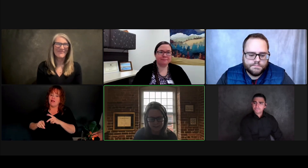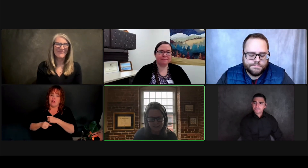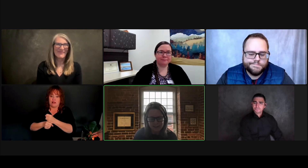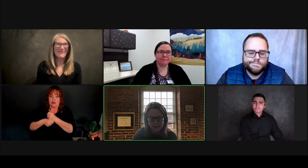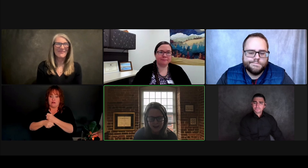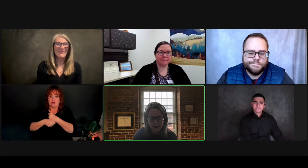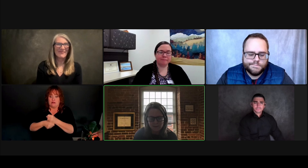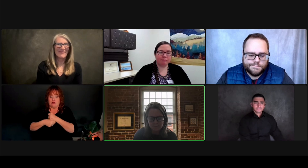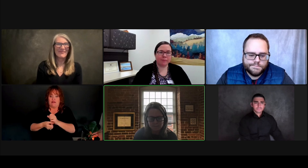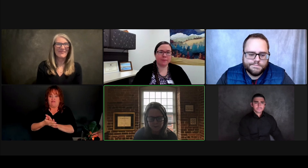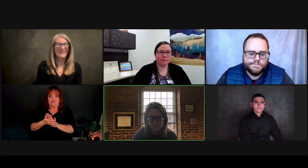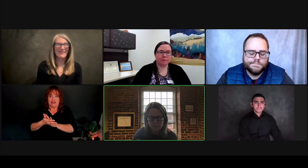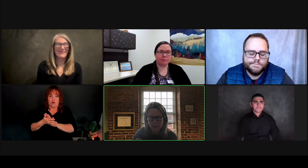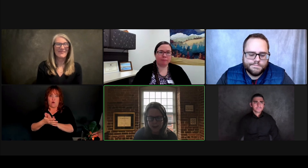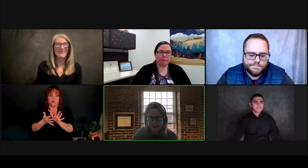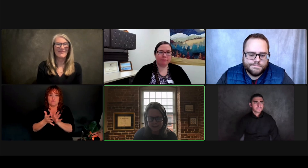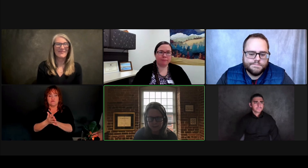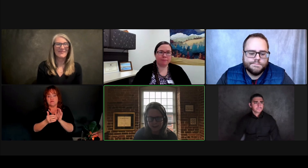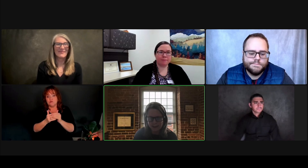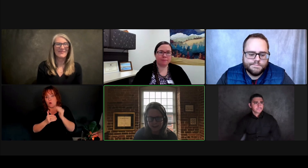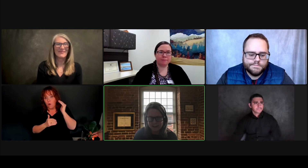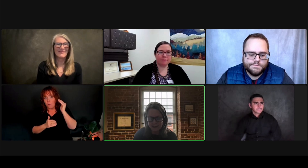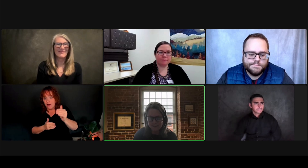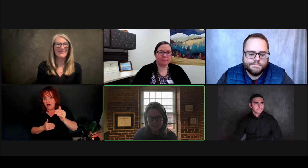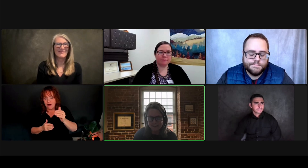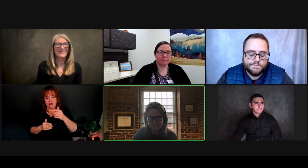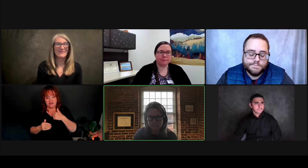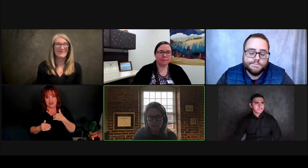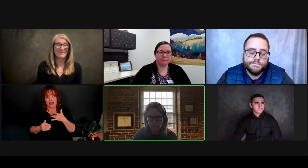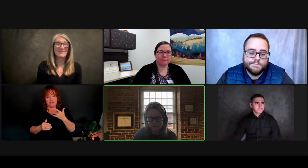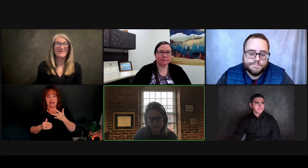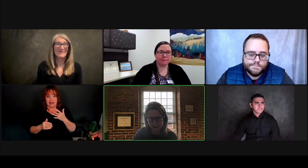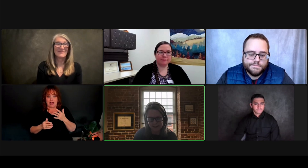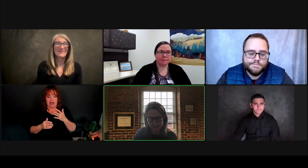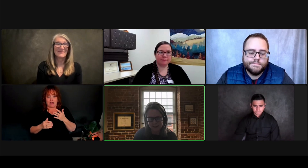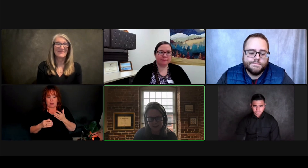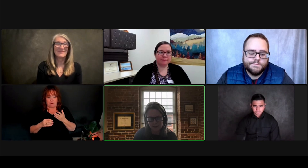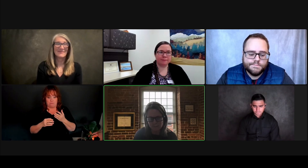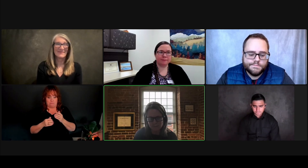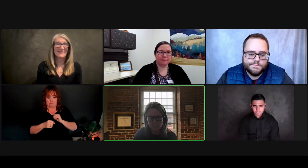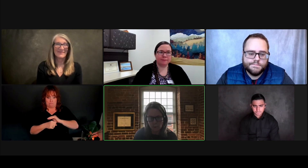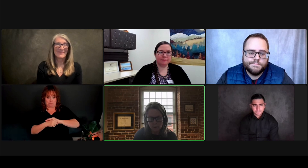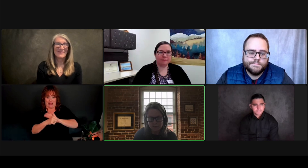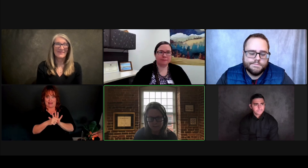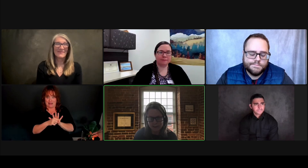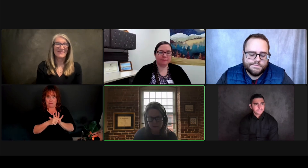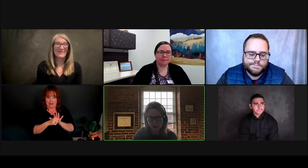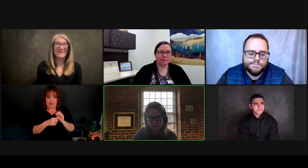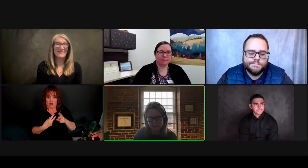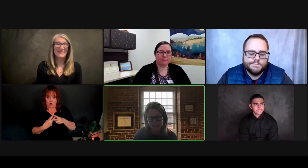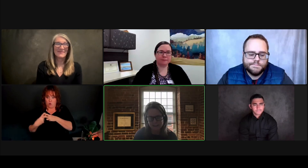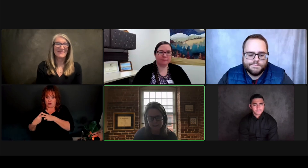I think the pandemic definitely motivated more video content